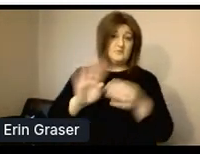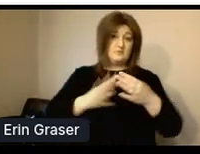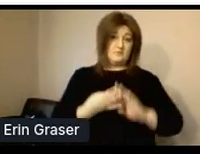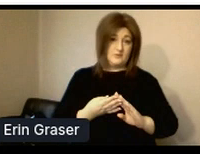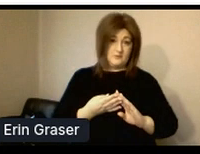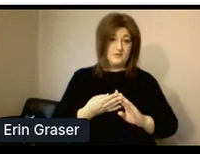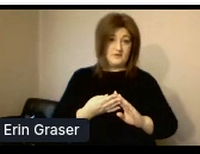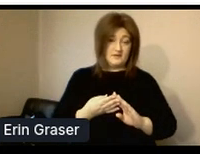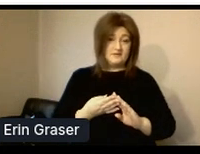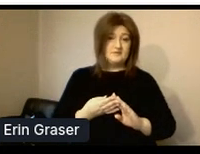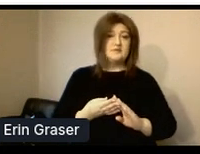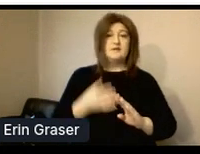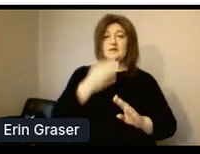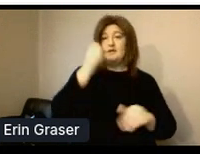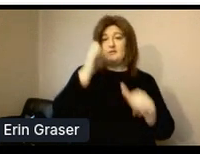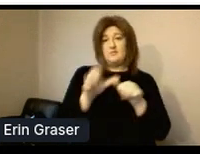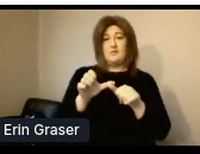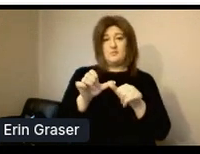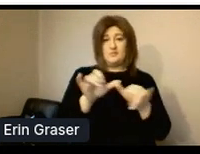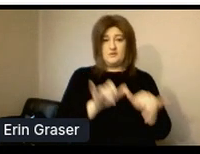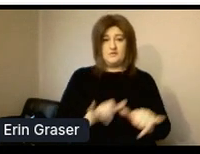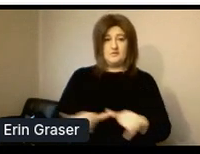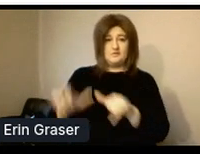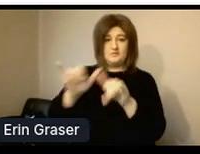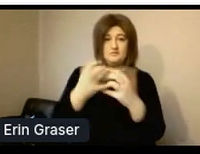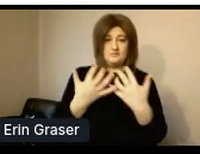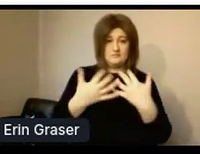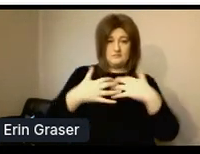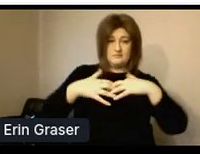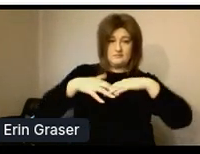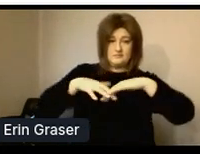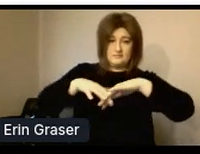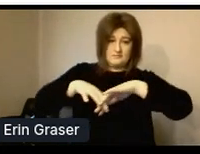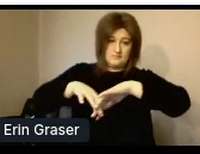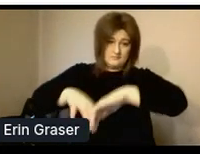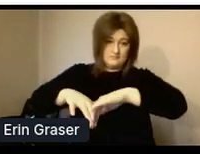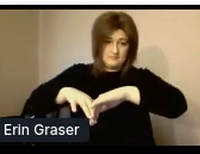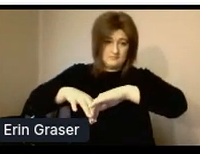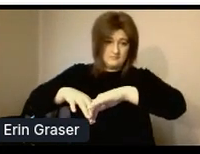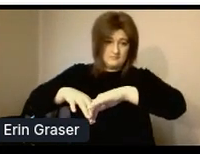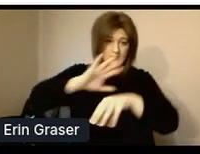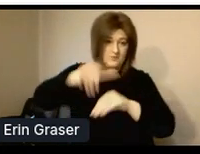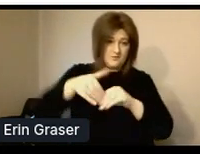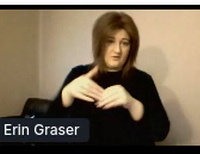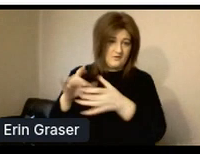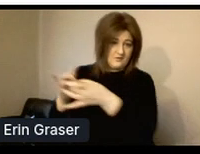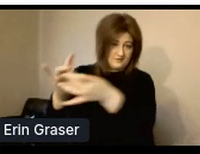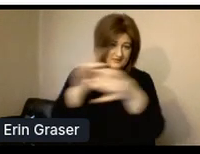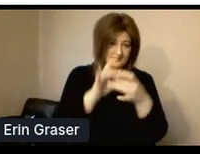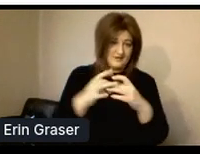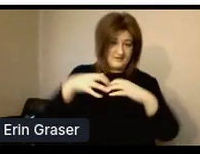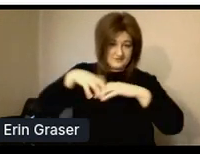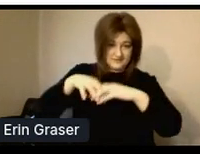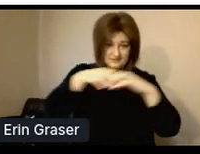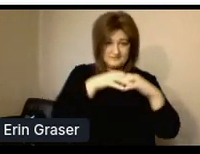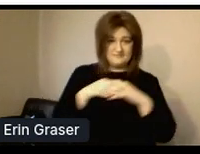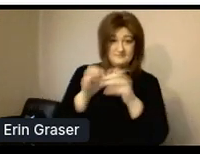And remember that we're all interconnected. It takes everybody to do this work. We are all in this together.